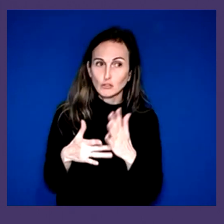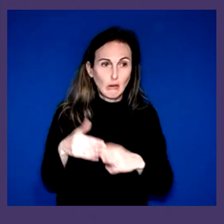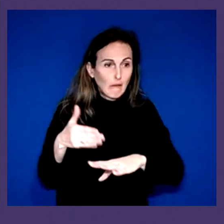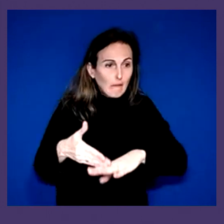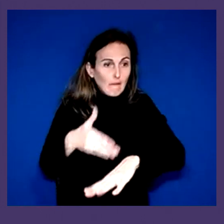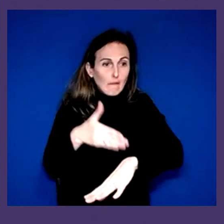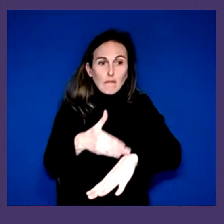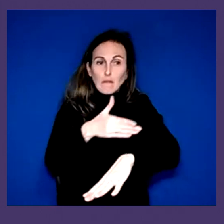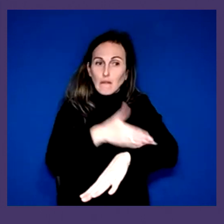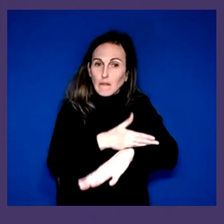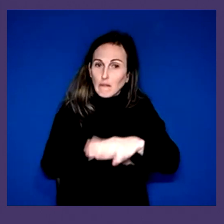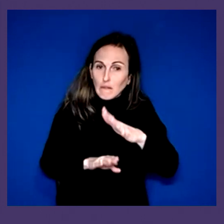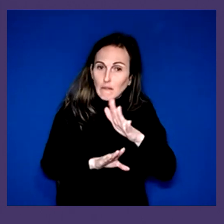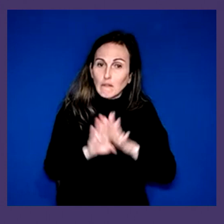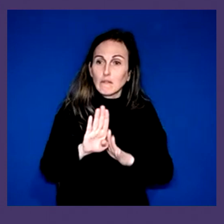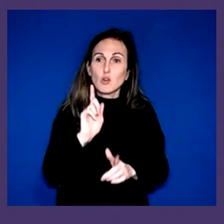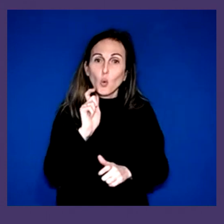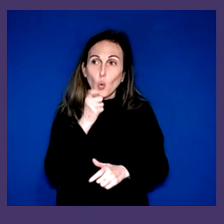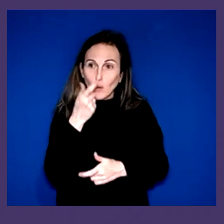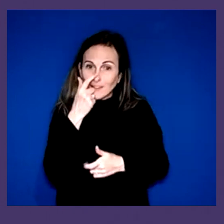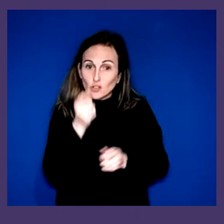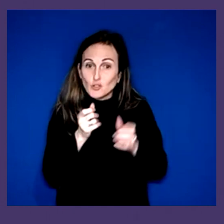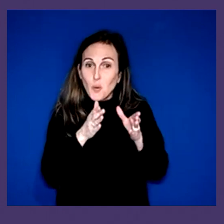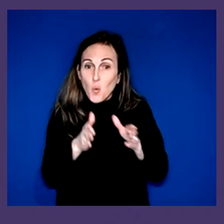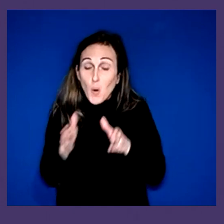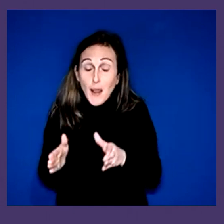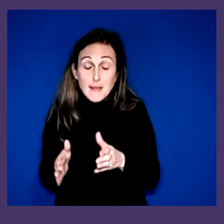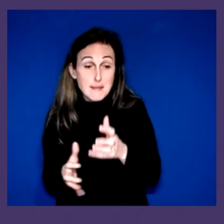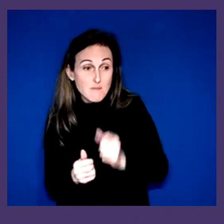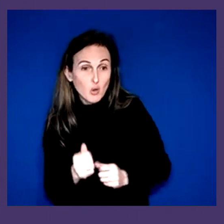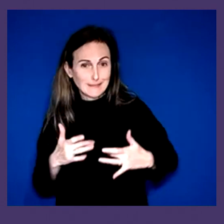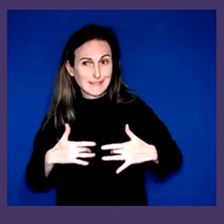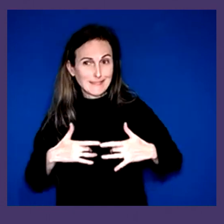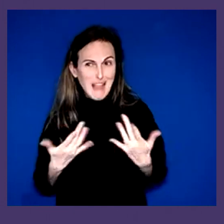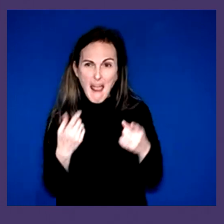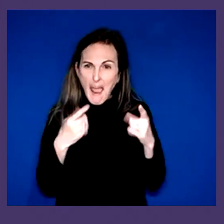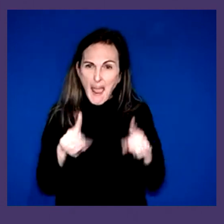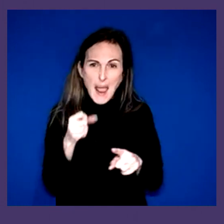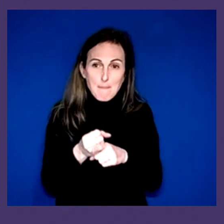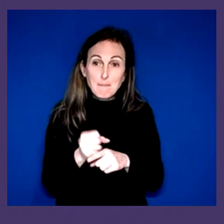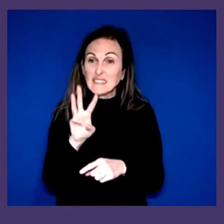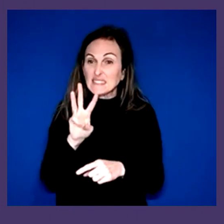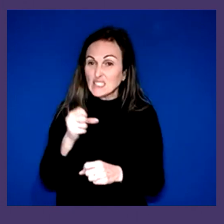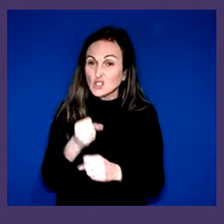The most exciting for me was six years ago when I first got hearing aids that had Bluetooth support.